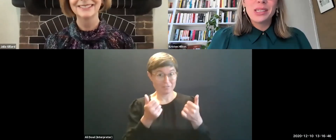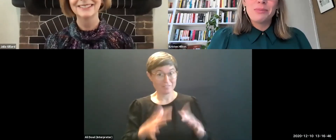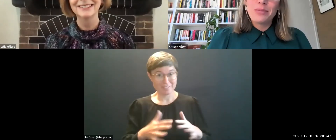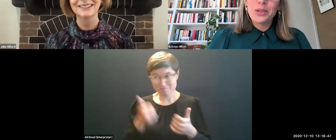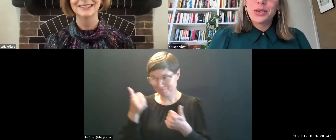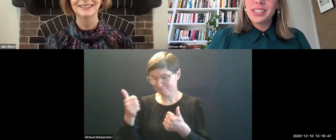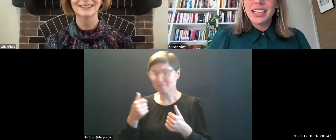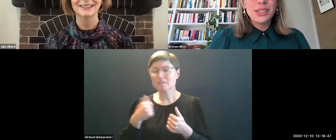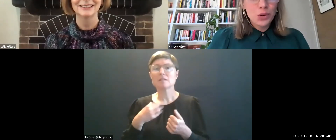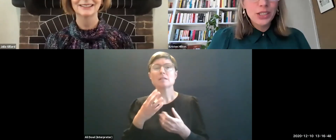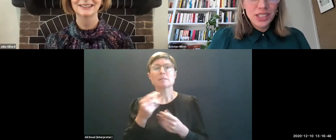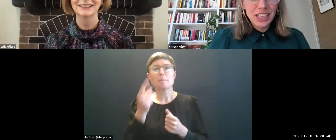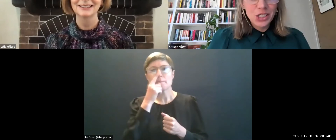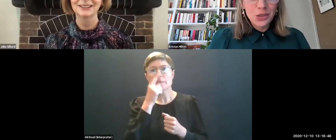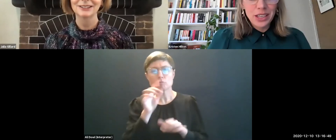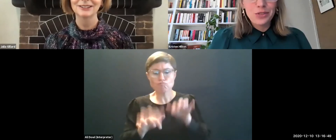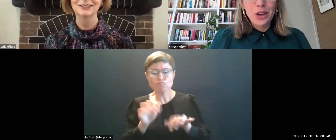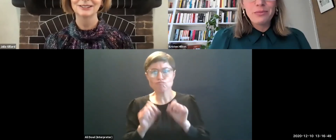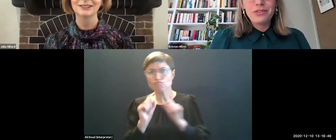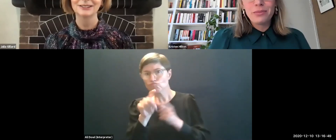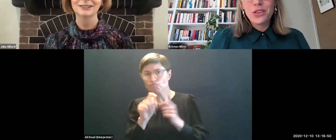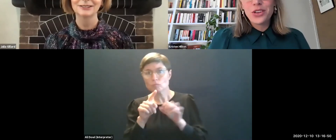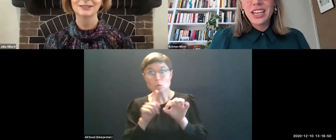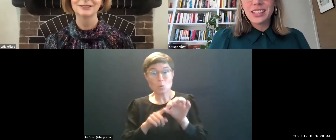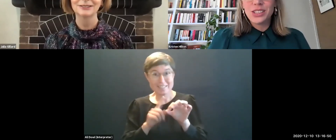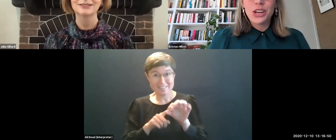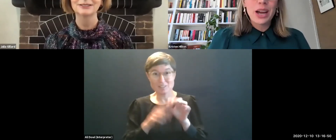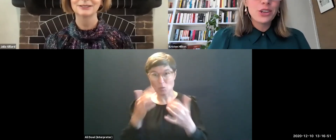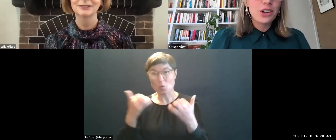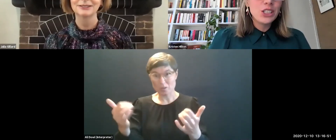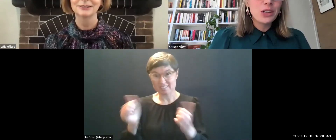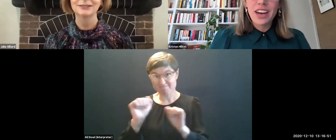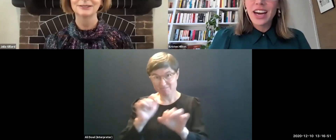had some people send some questions in to us from the audience and so I'm going to invite